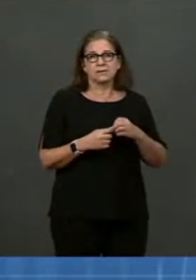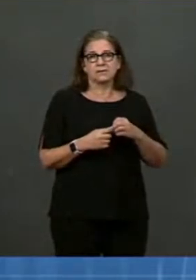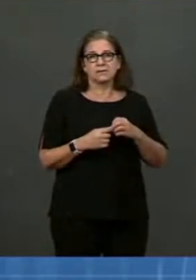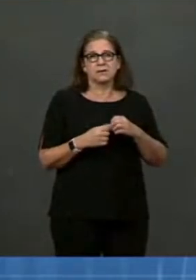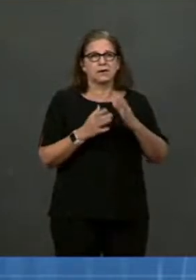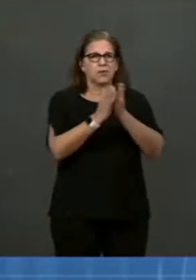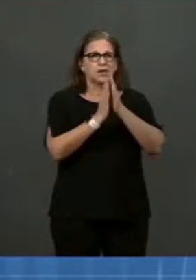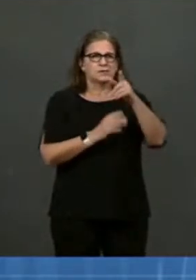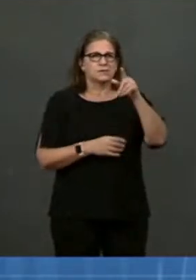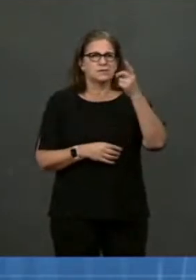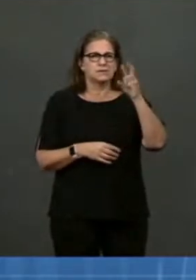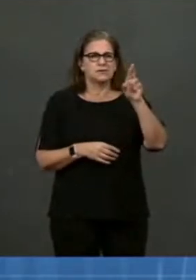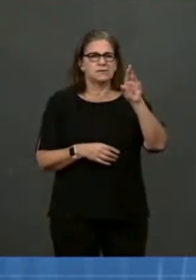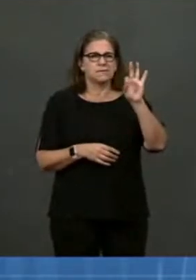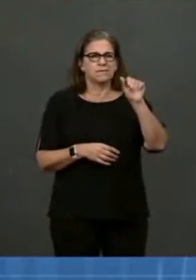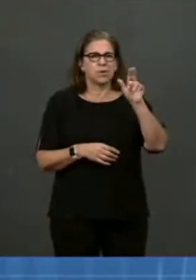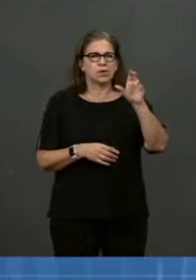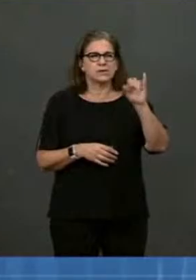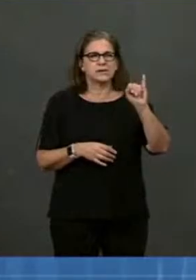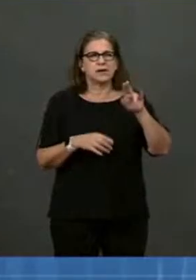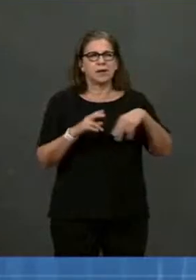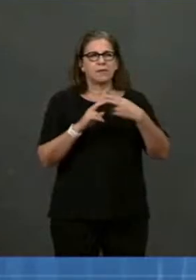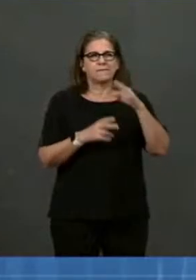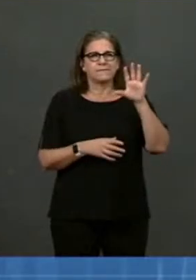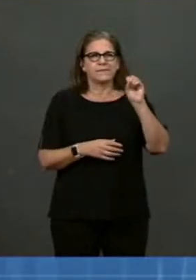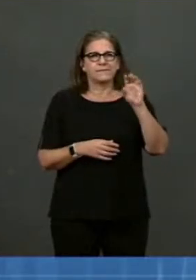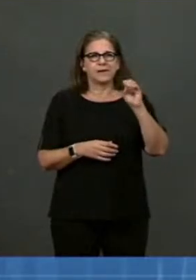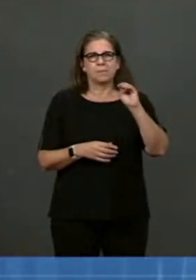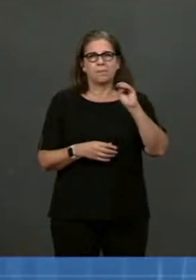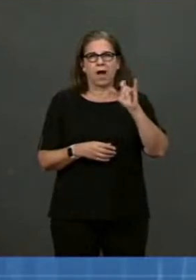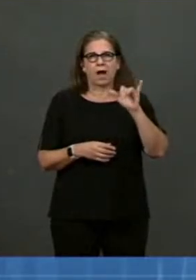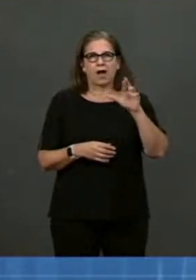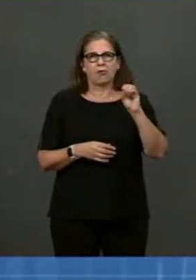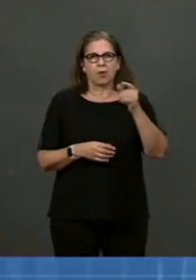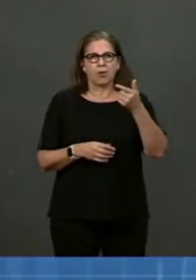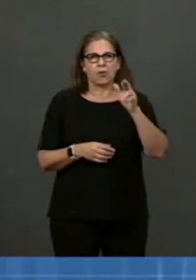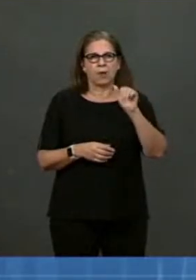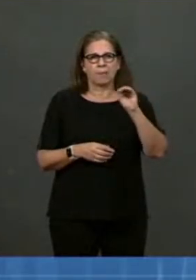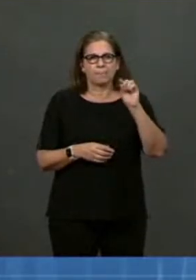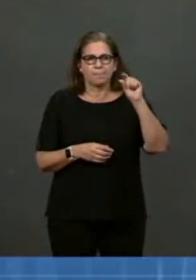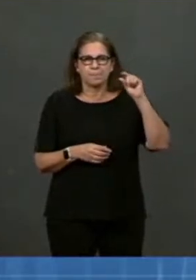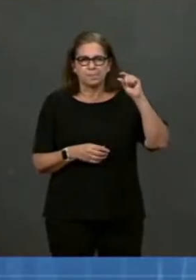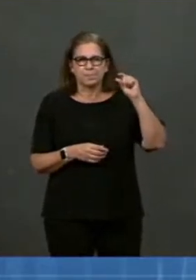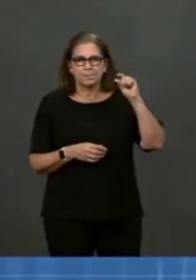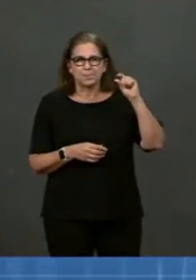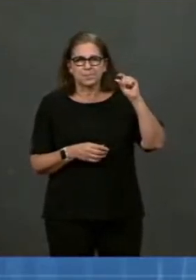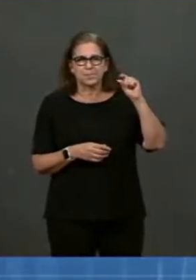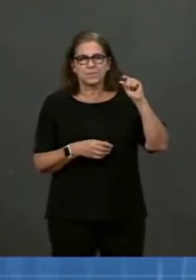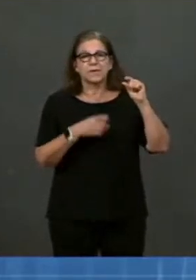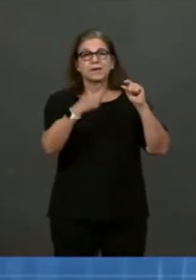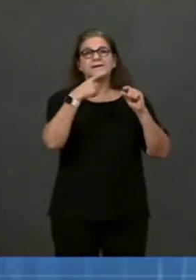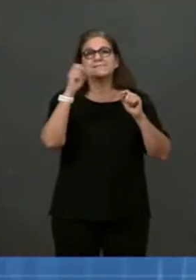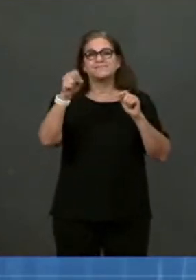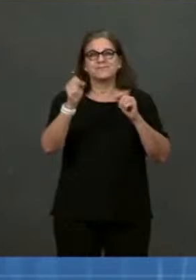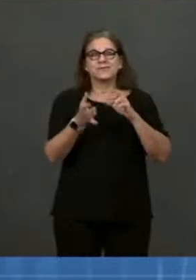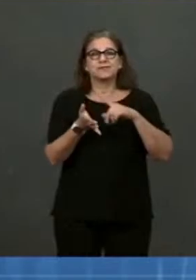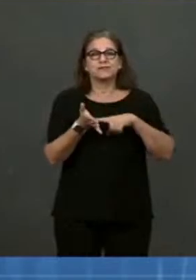UP.